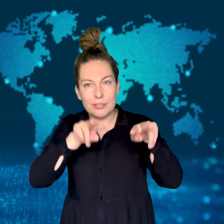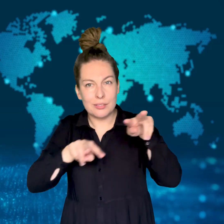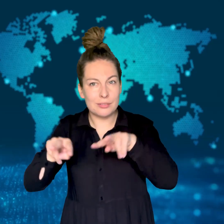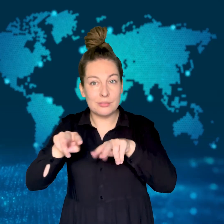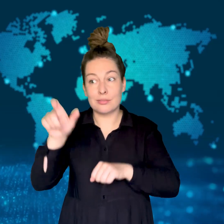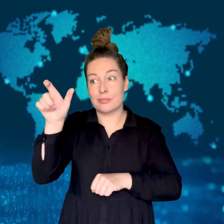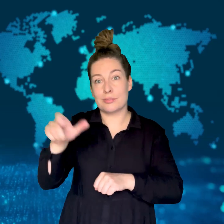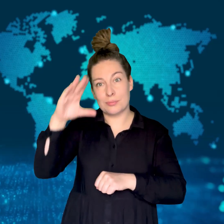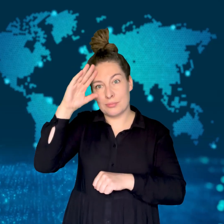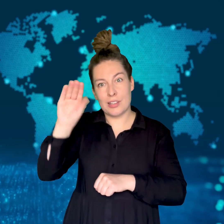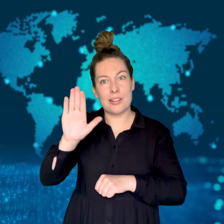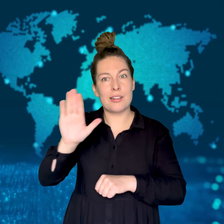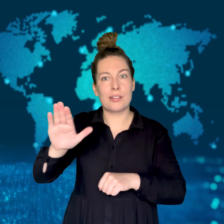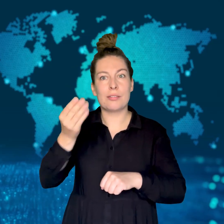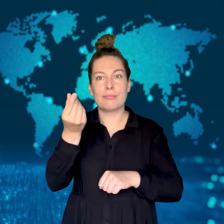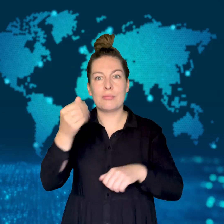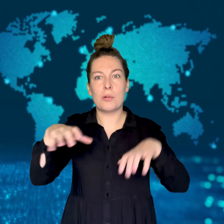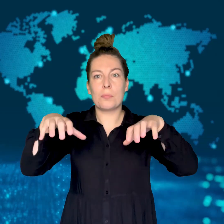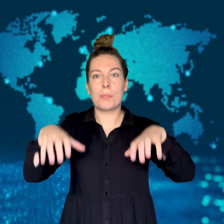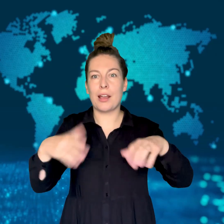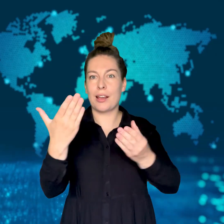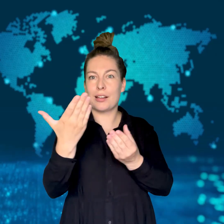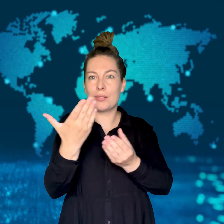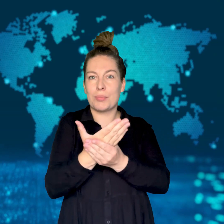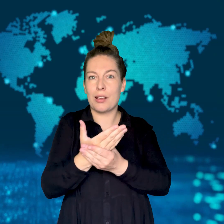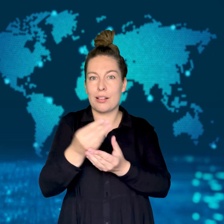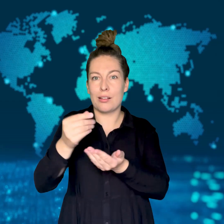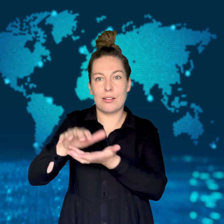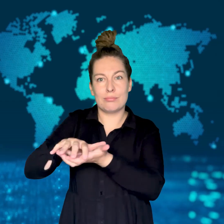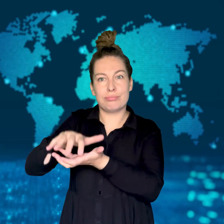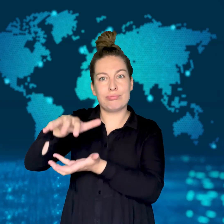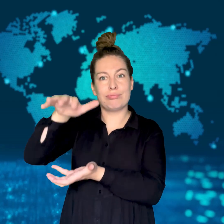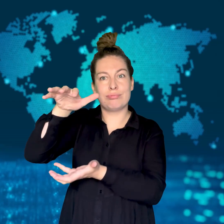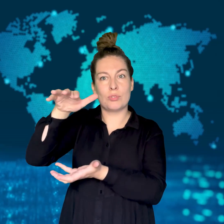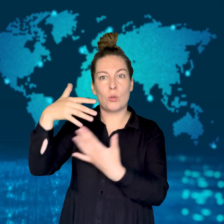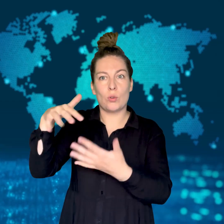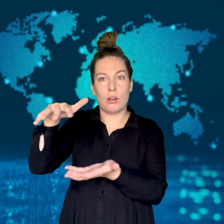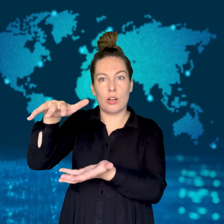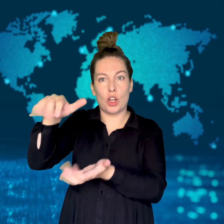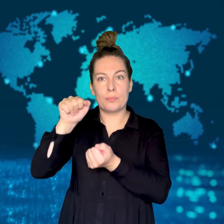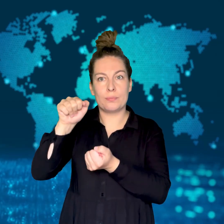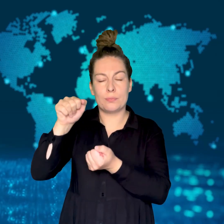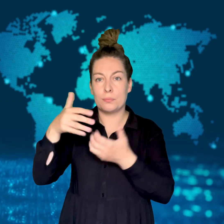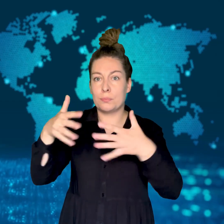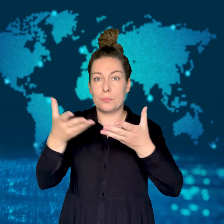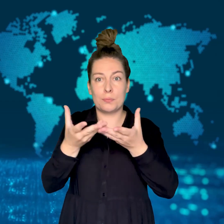A large sum of money is missing from his bank account,